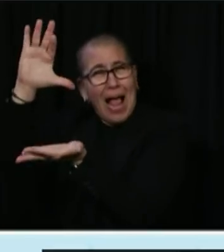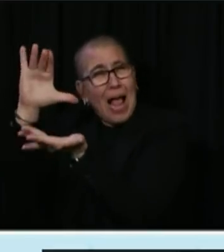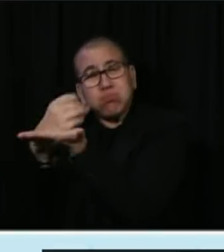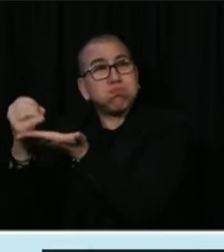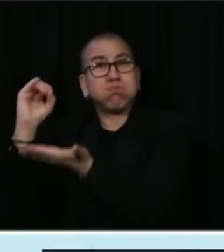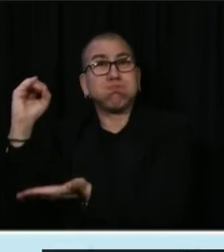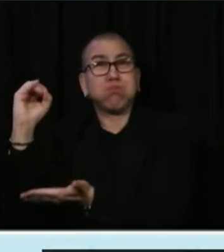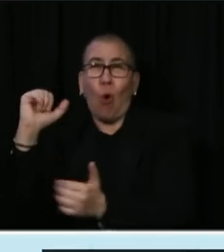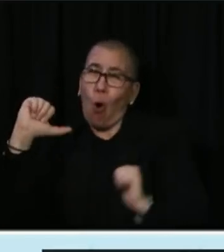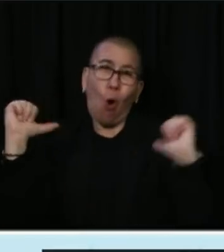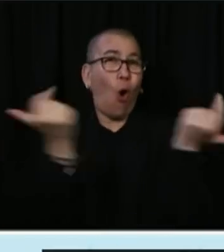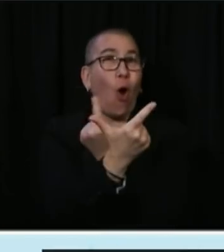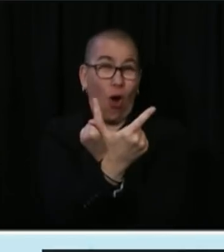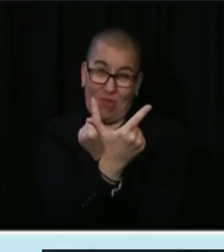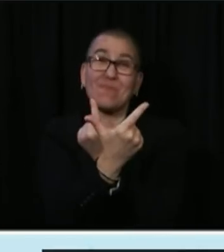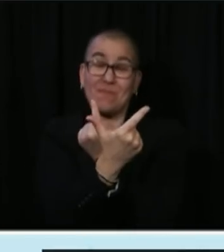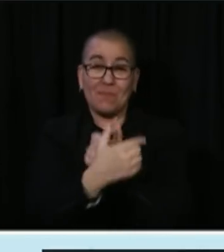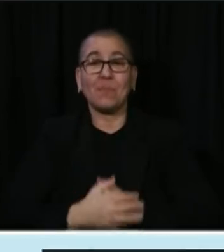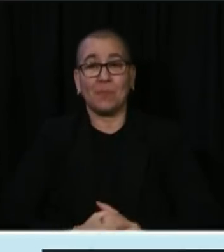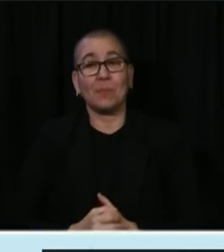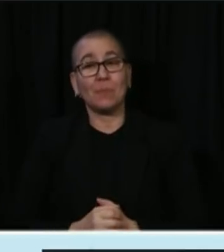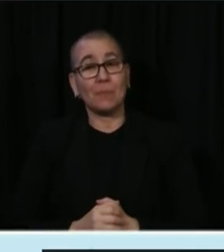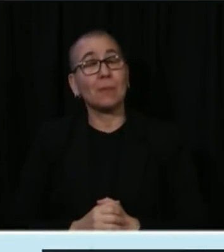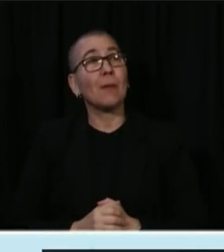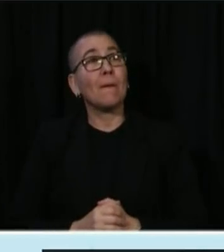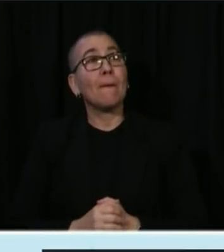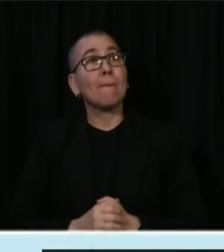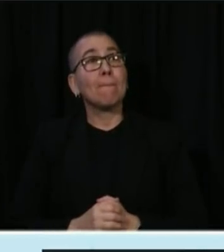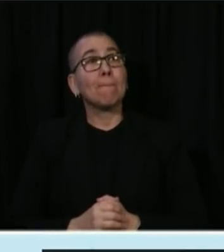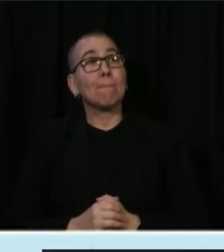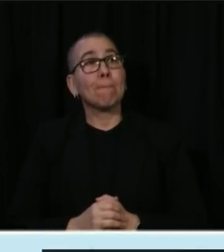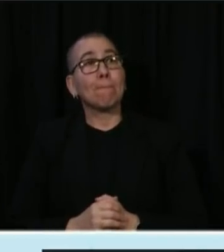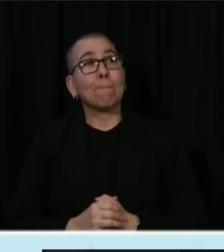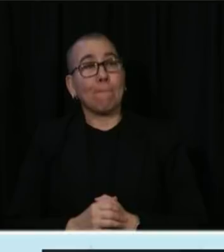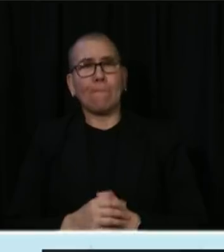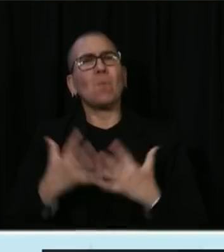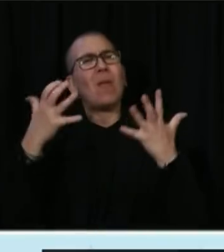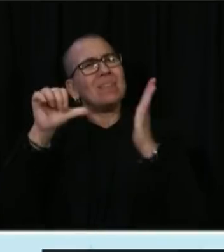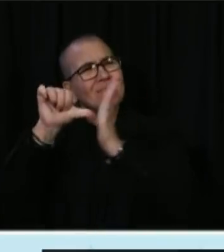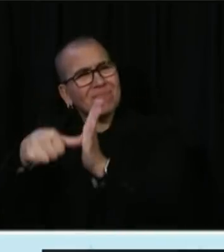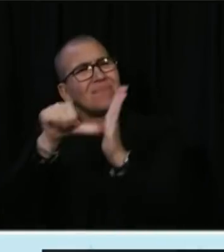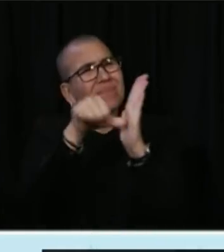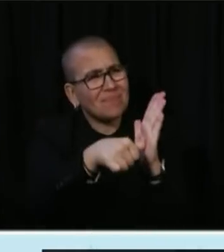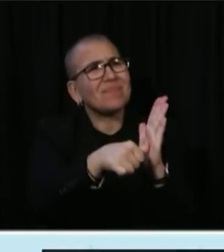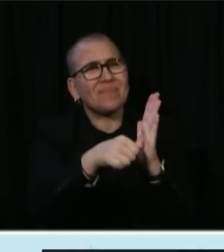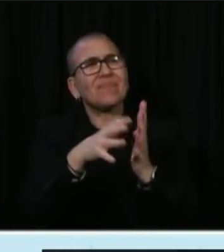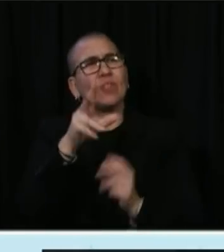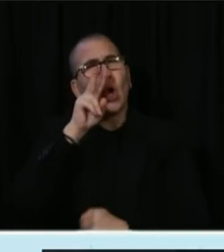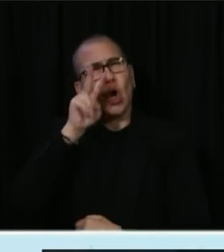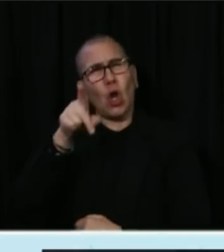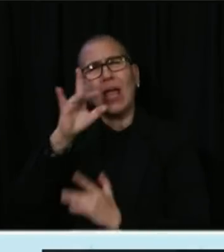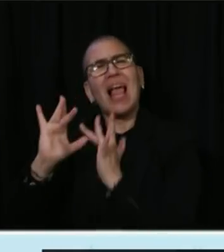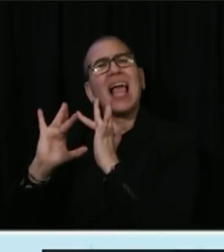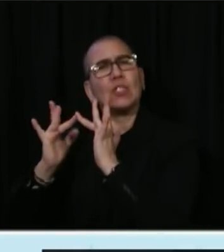WE CAN DO THIS.